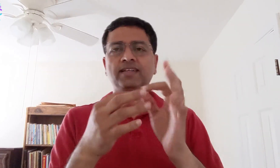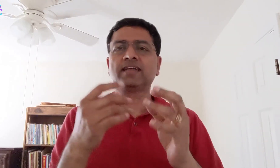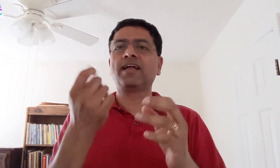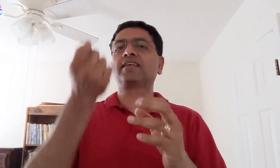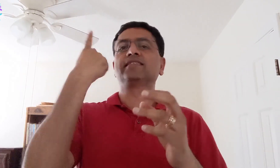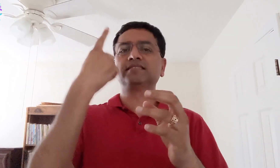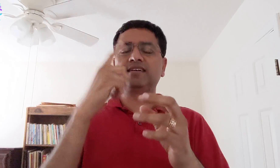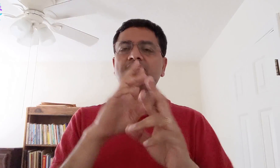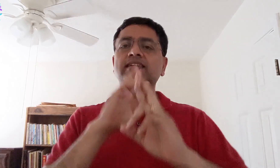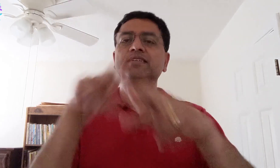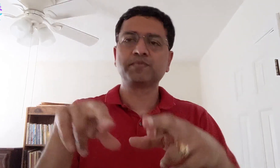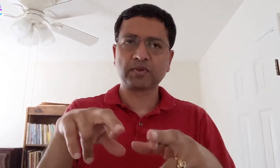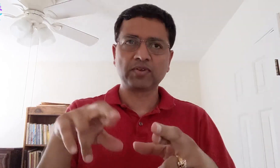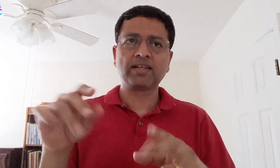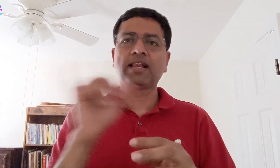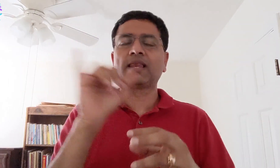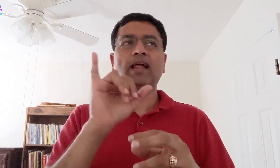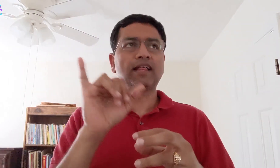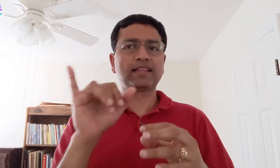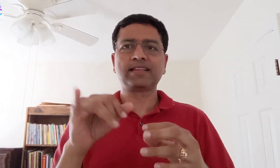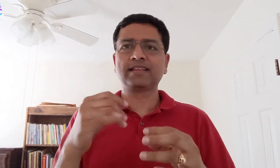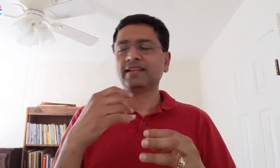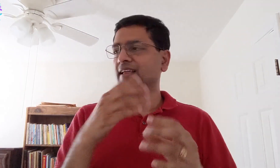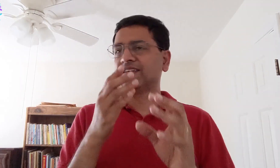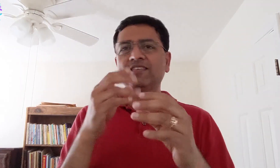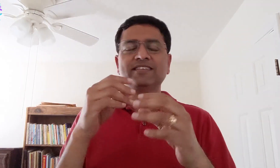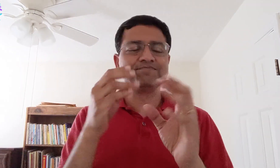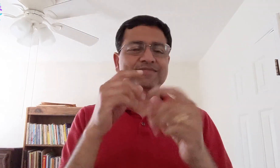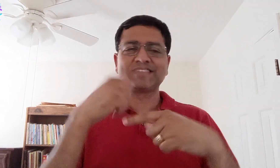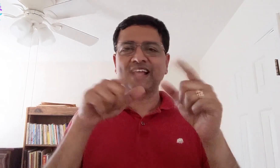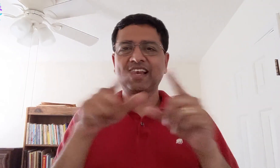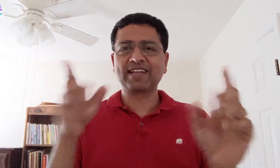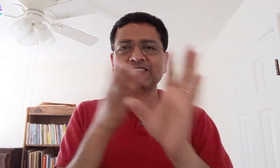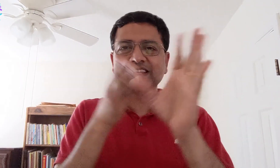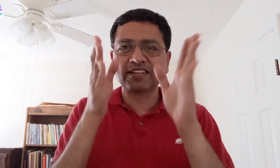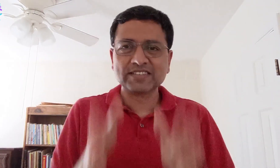understand and interpret sign language and respond accordingly like a psychologist who knows sign